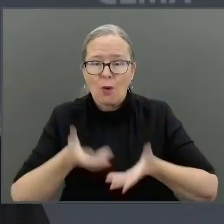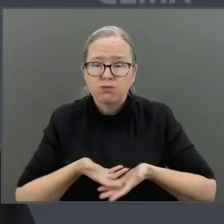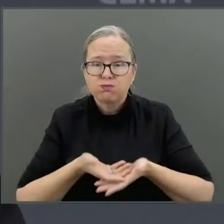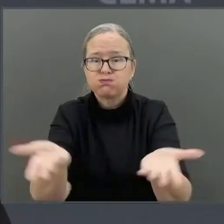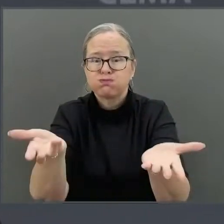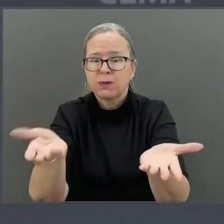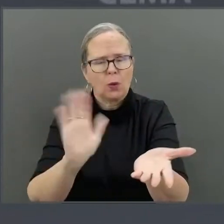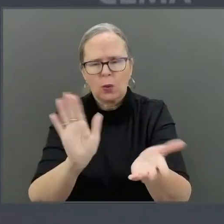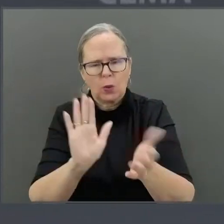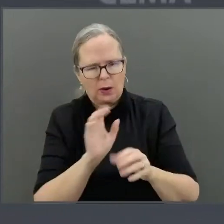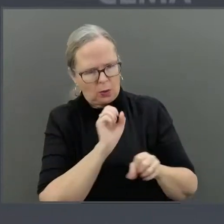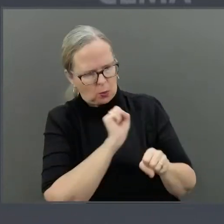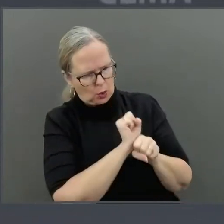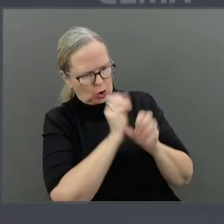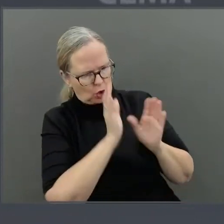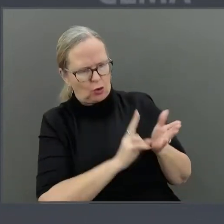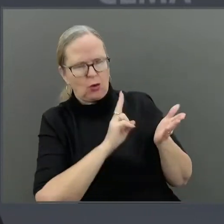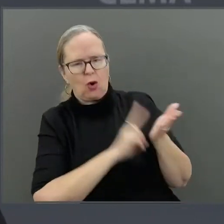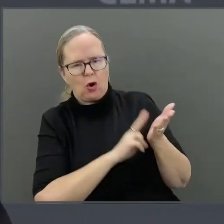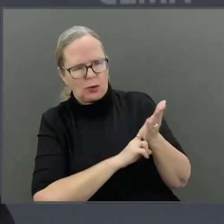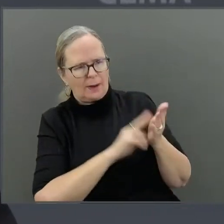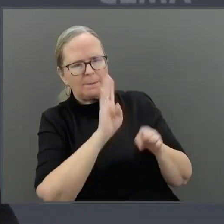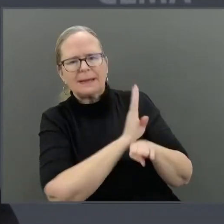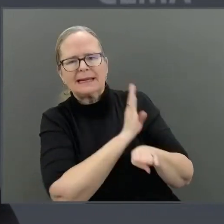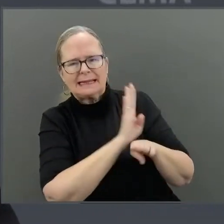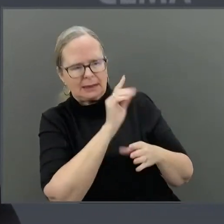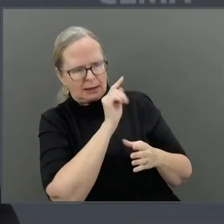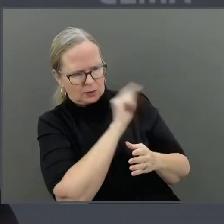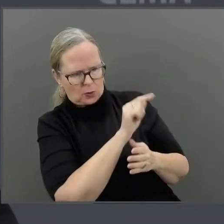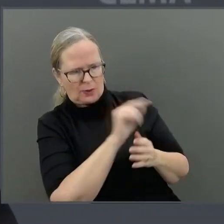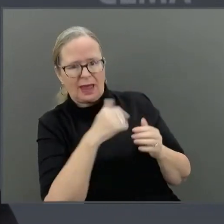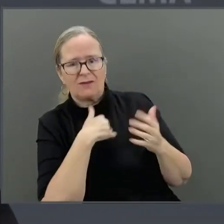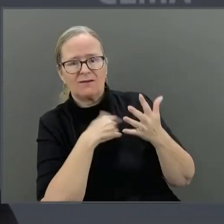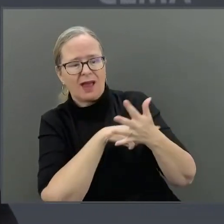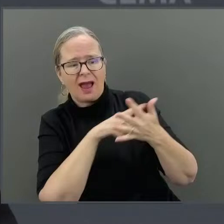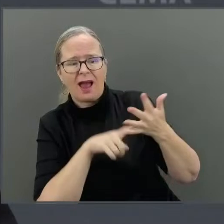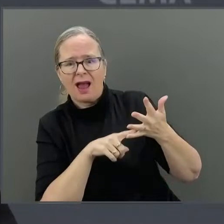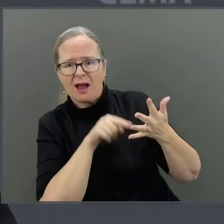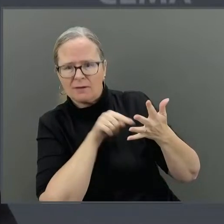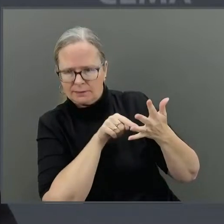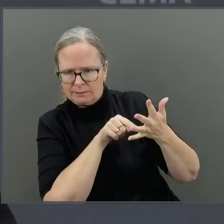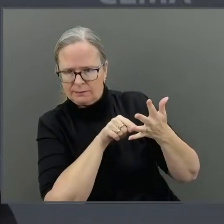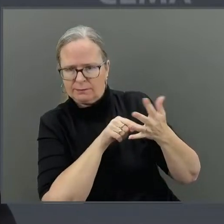users to close in support of water reductions efforts we closed City of Calgary facilities